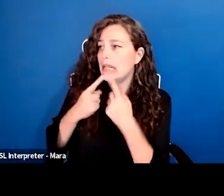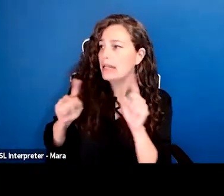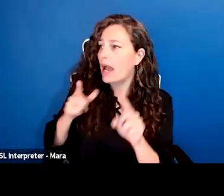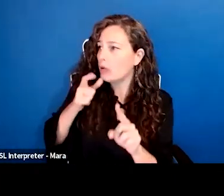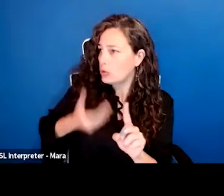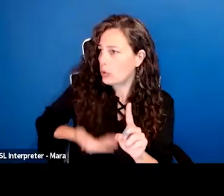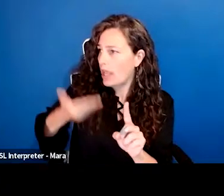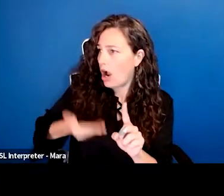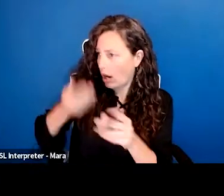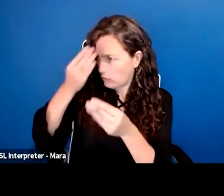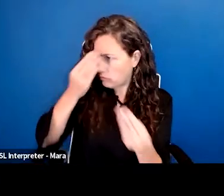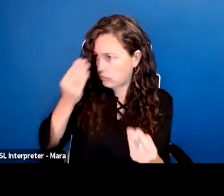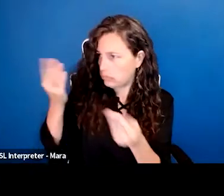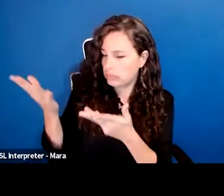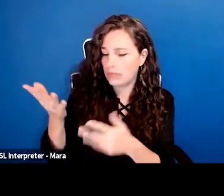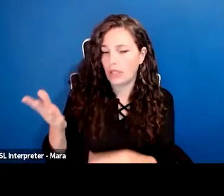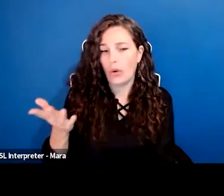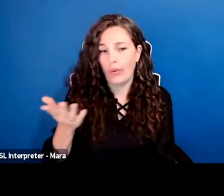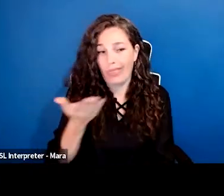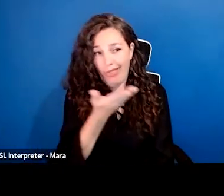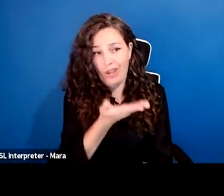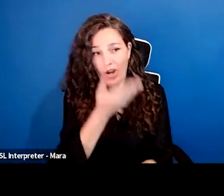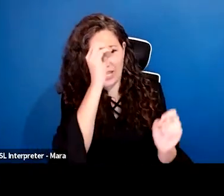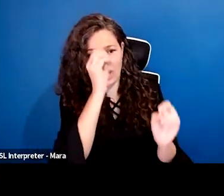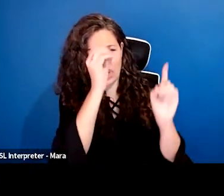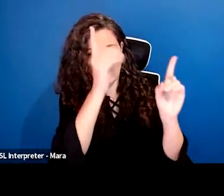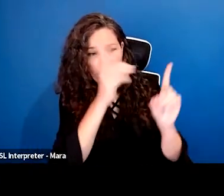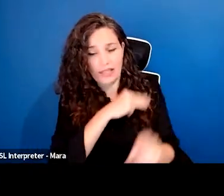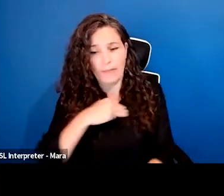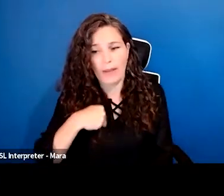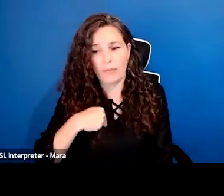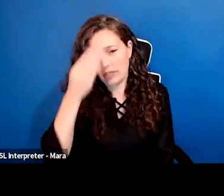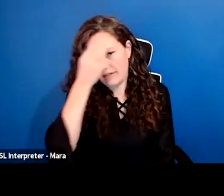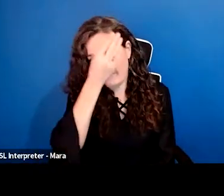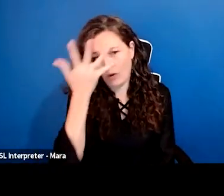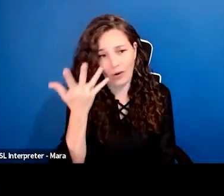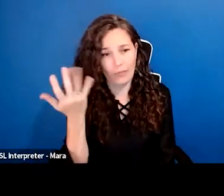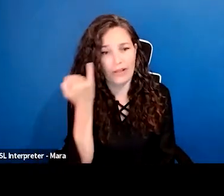They educate our members they inform them, they'll answer questions.